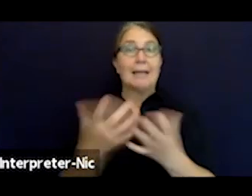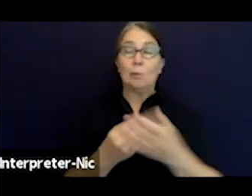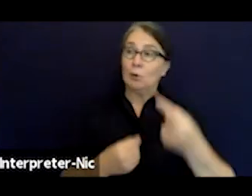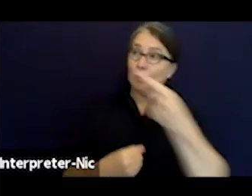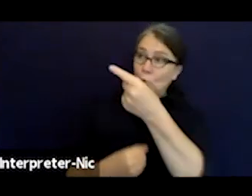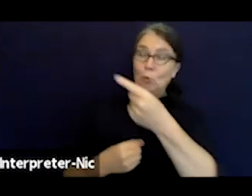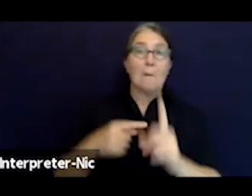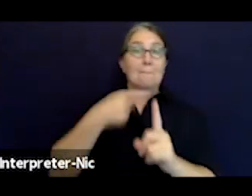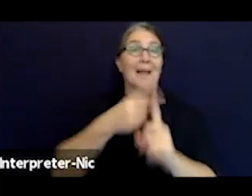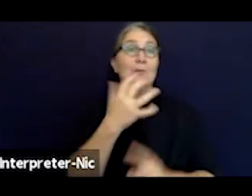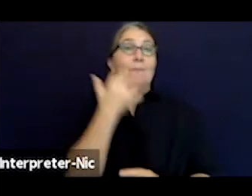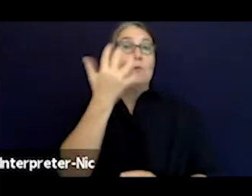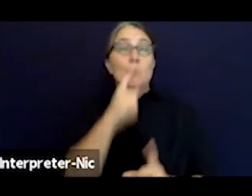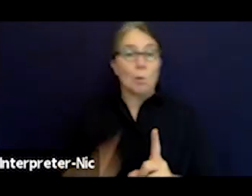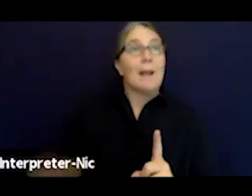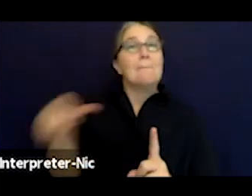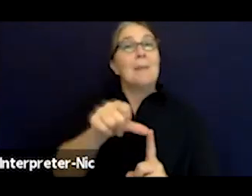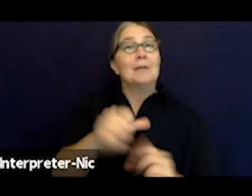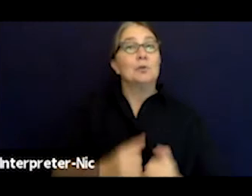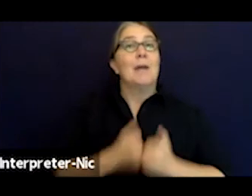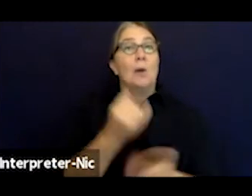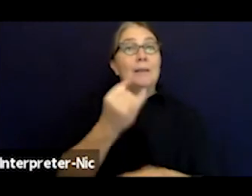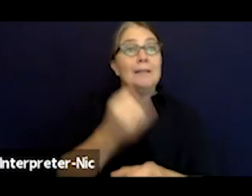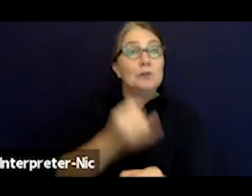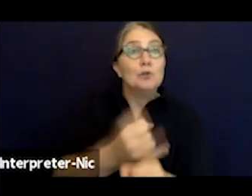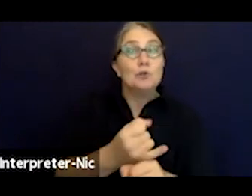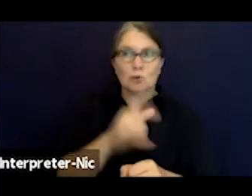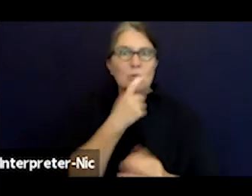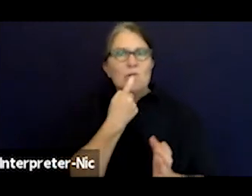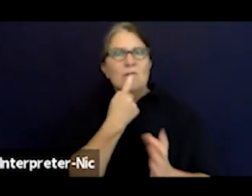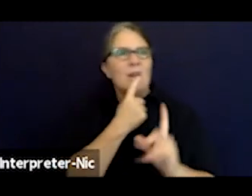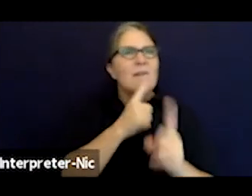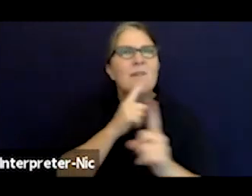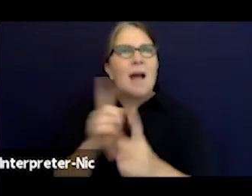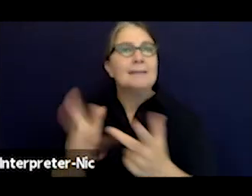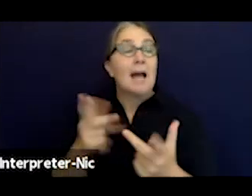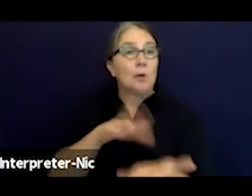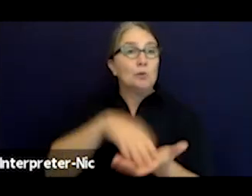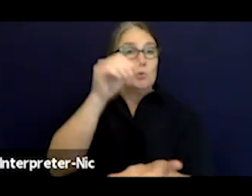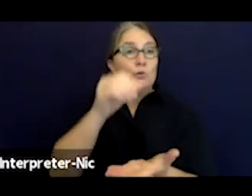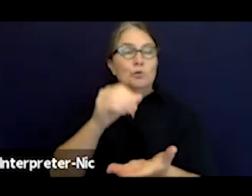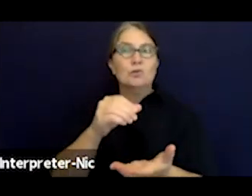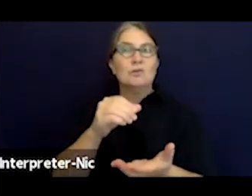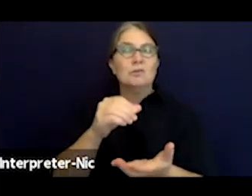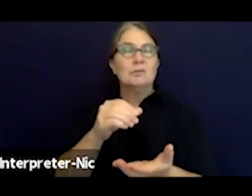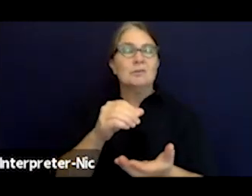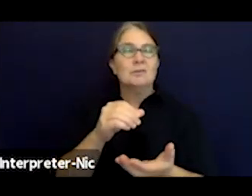recommend our institutions to their friends. This is -- oh, I have to be careful when I say this,